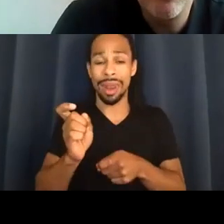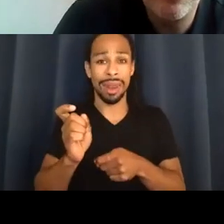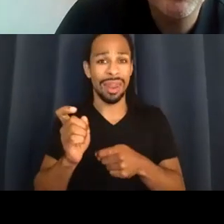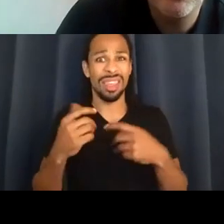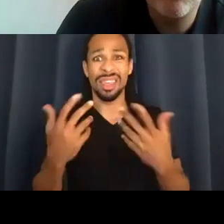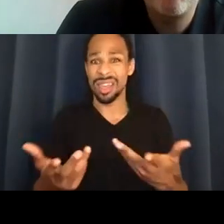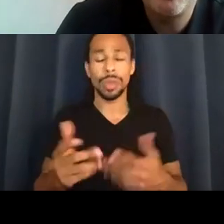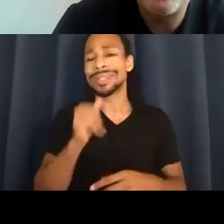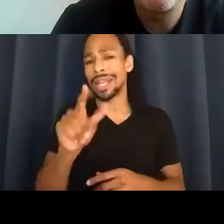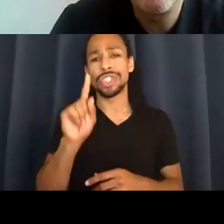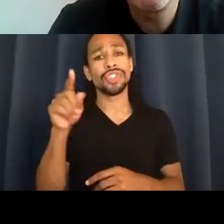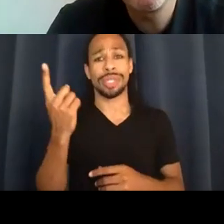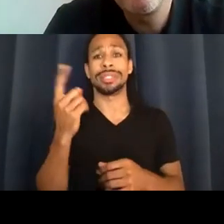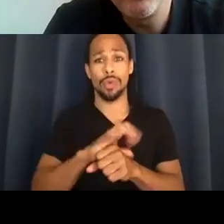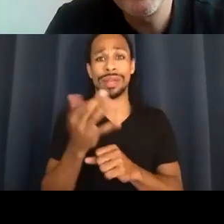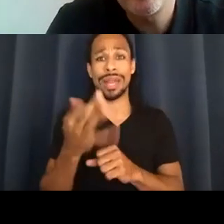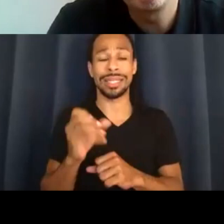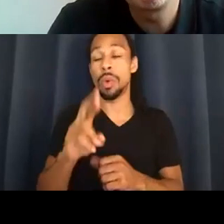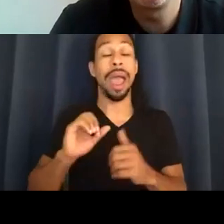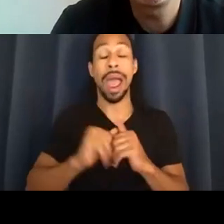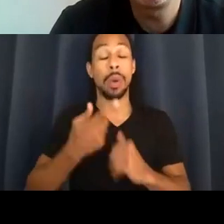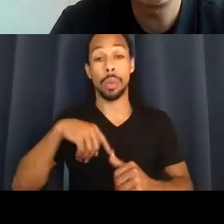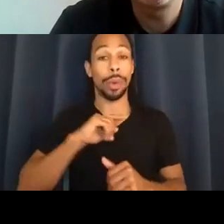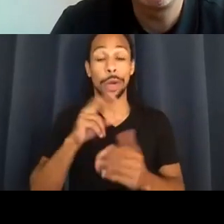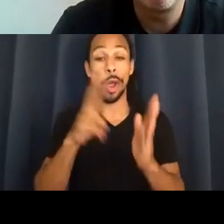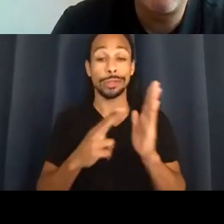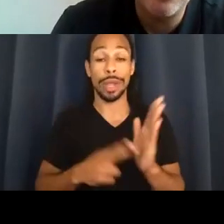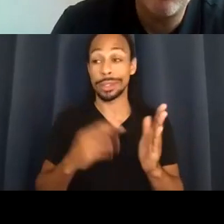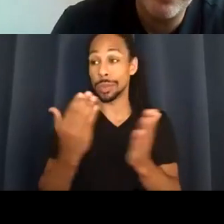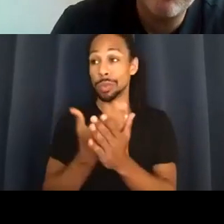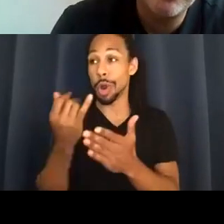artists or how we're figuring out the next scope of work. It is about how we're having